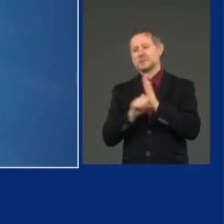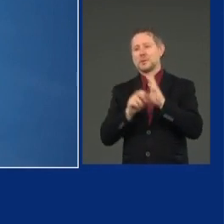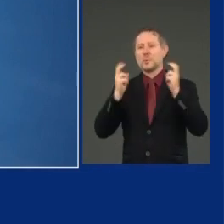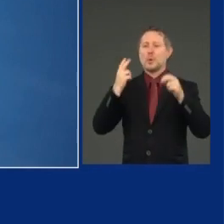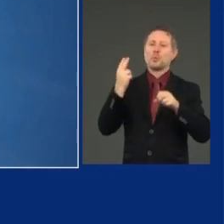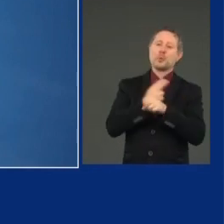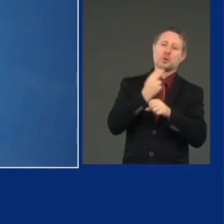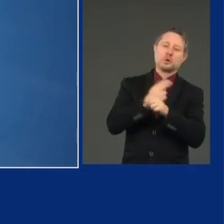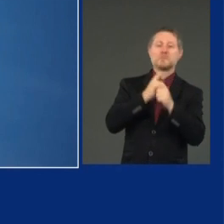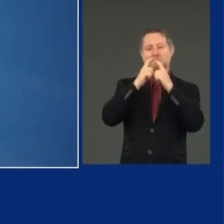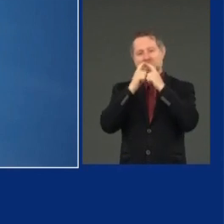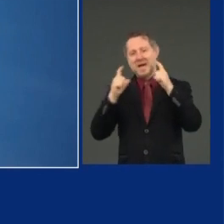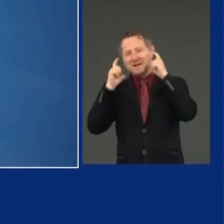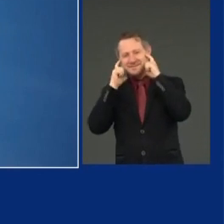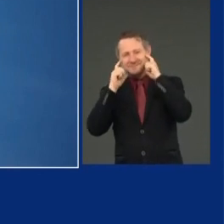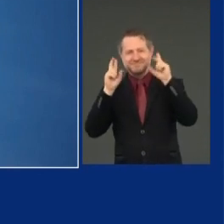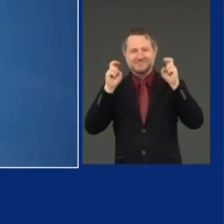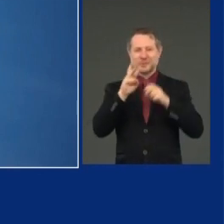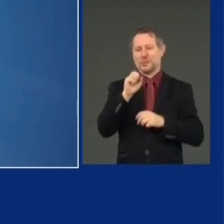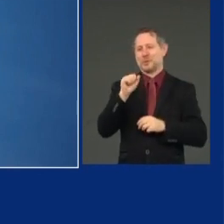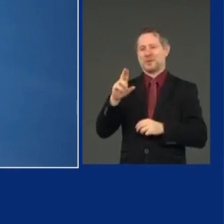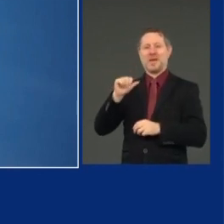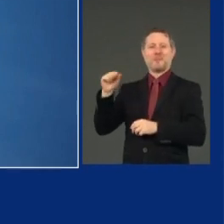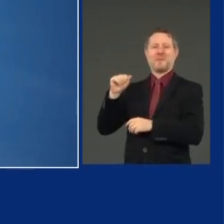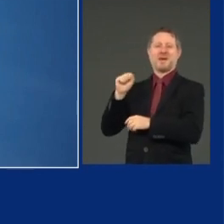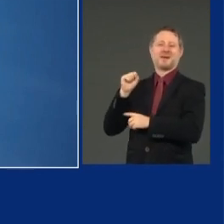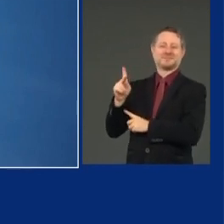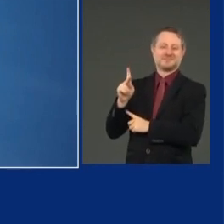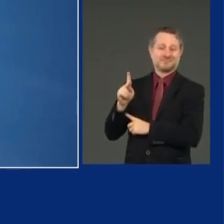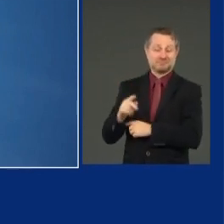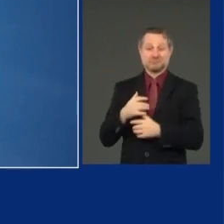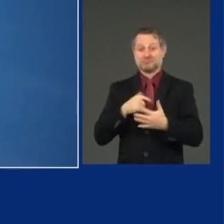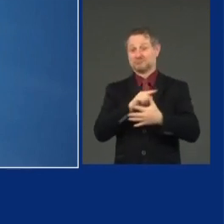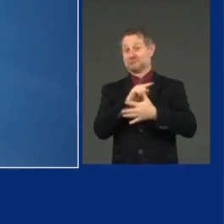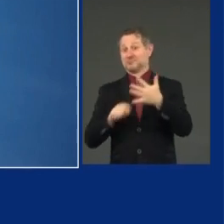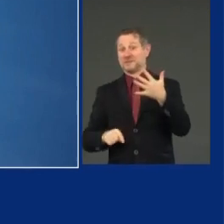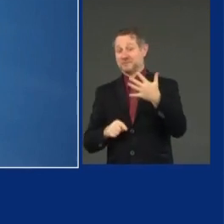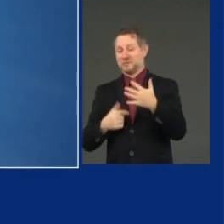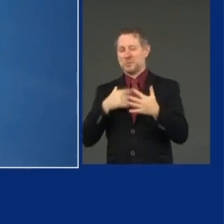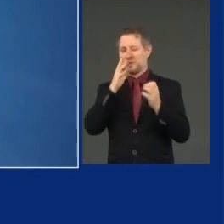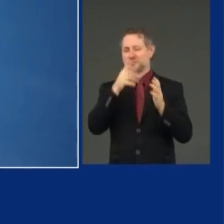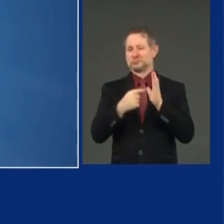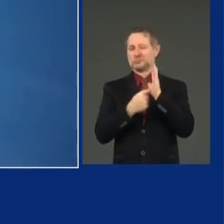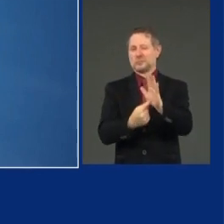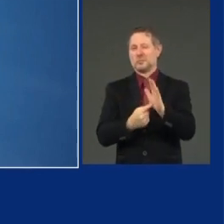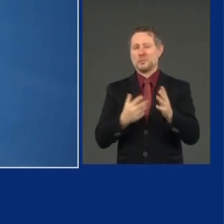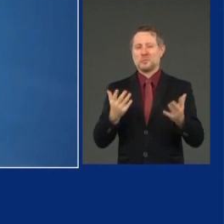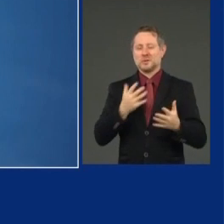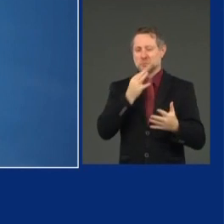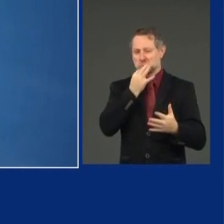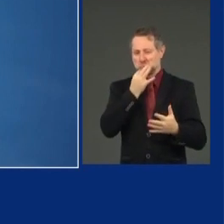THAT, TEAM HAS SELECTED FOR THE NEW YORK STATE WEAR A MASK AD